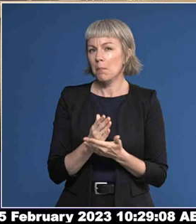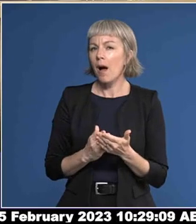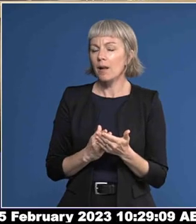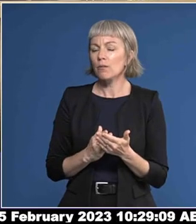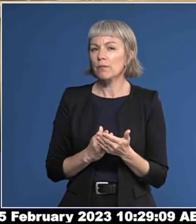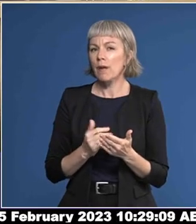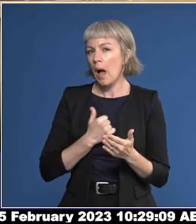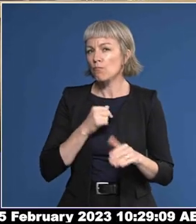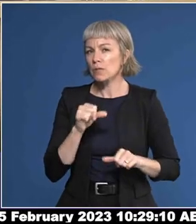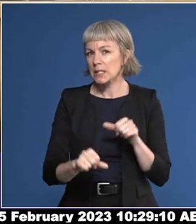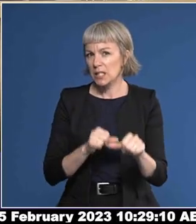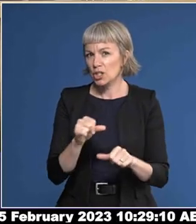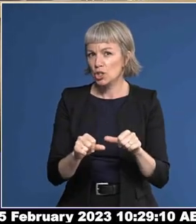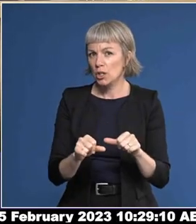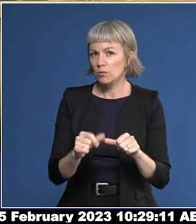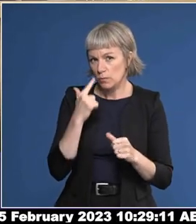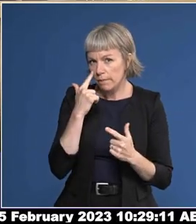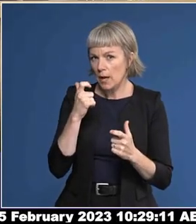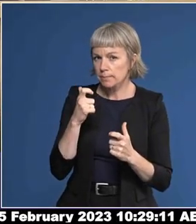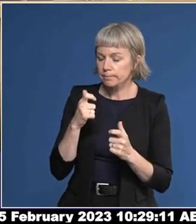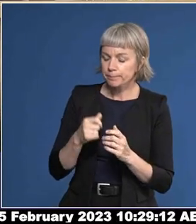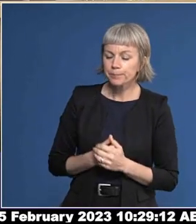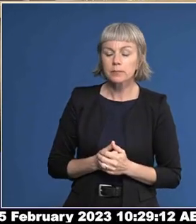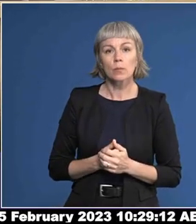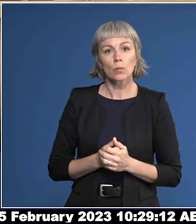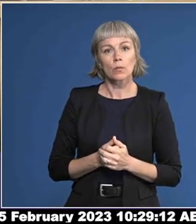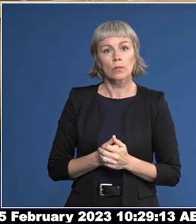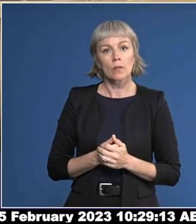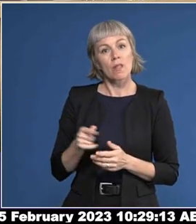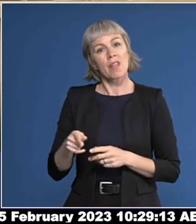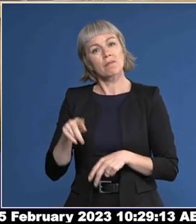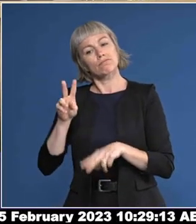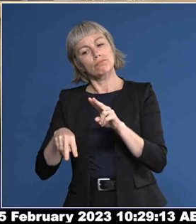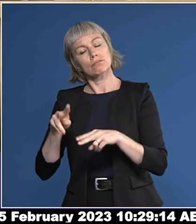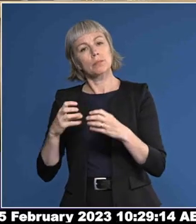So the person would be assessed by both their direct line manager plus also the WHS